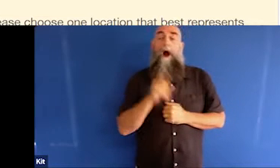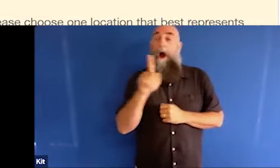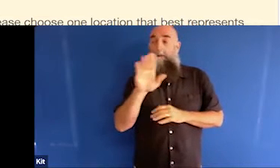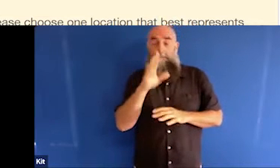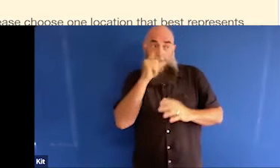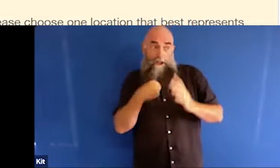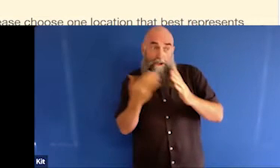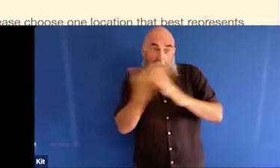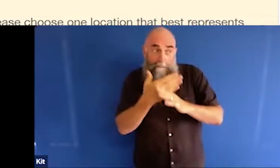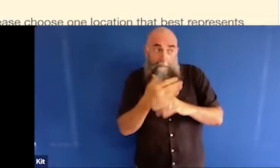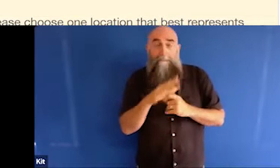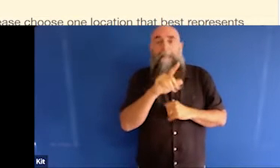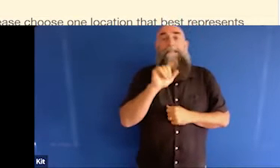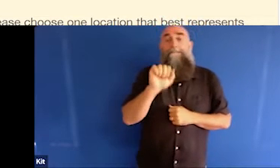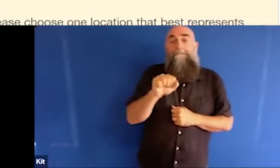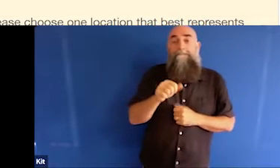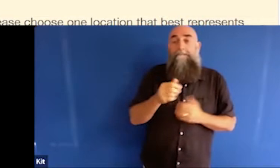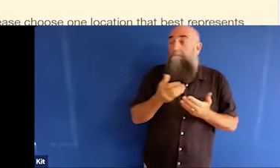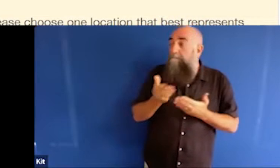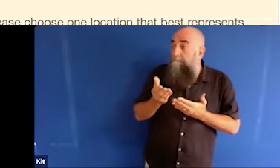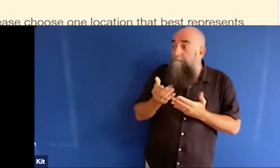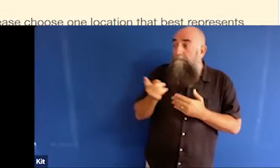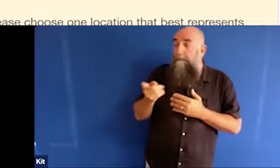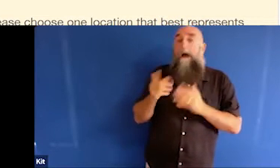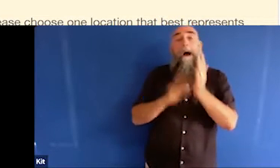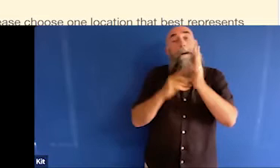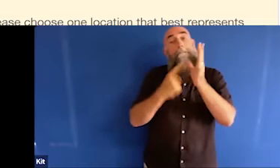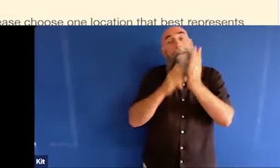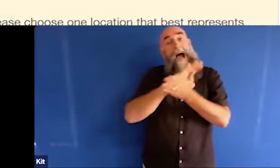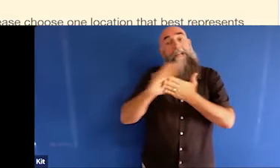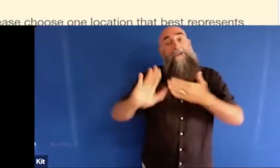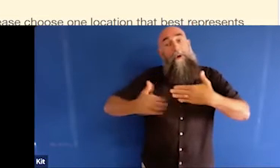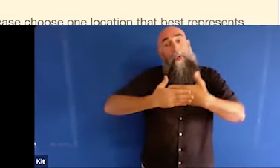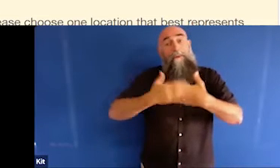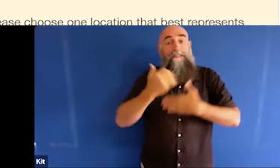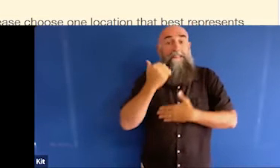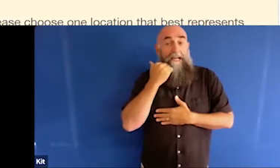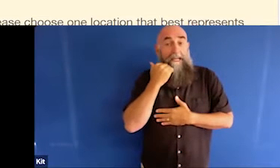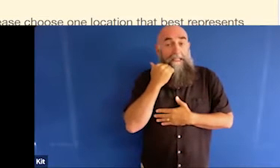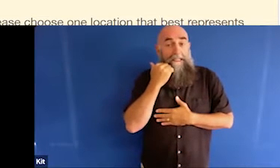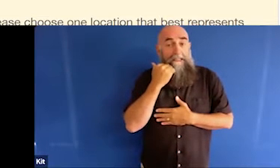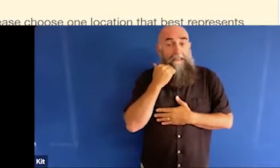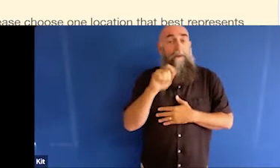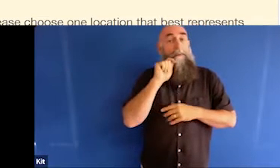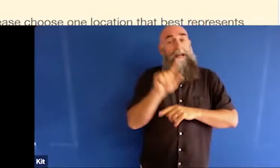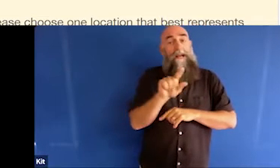it'll be for projects after 2 June, I think?